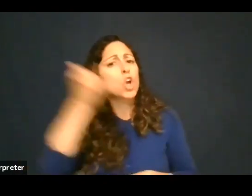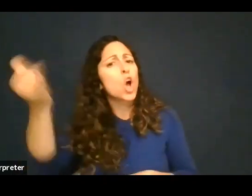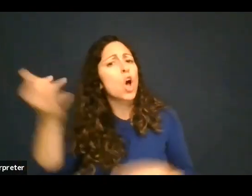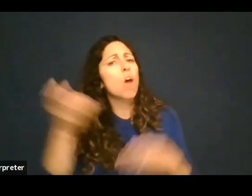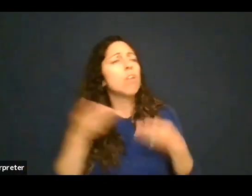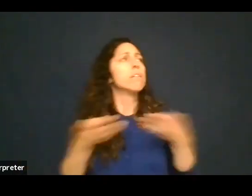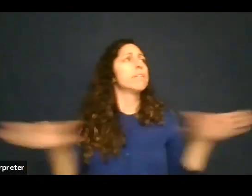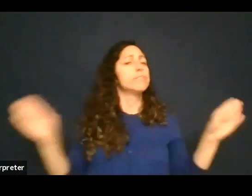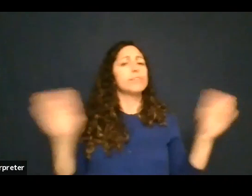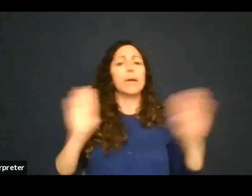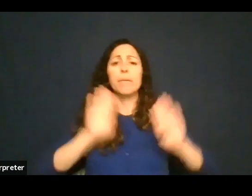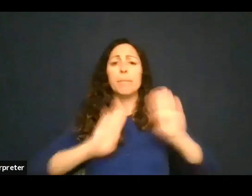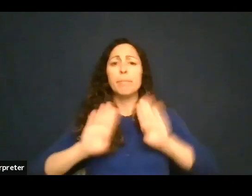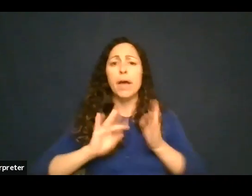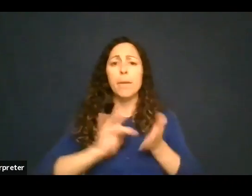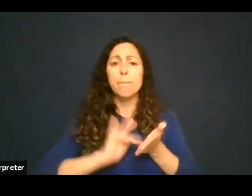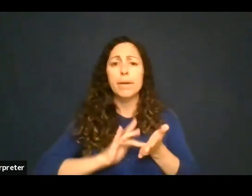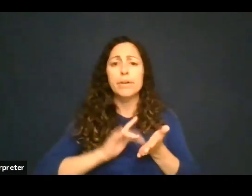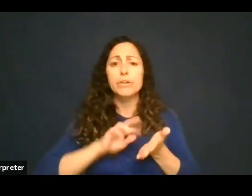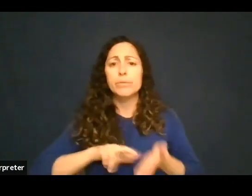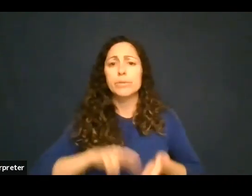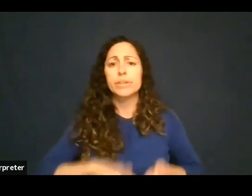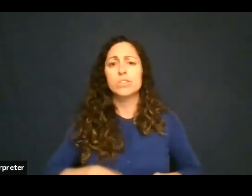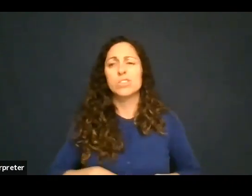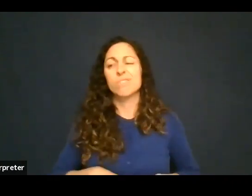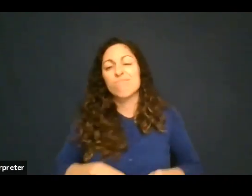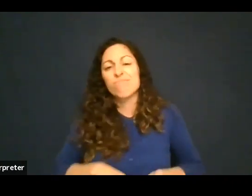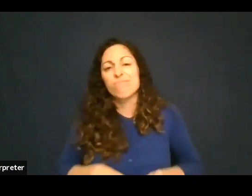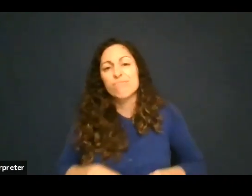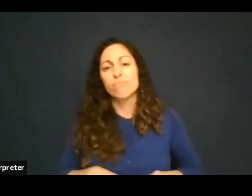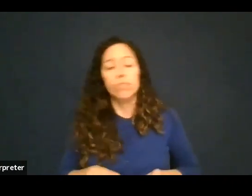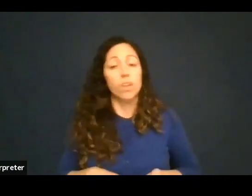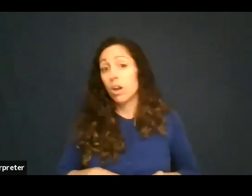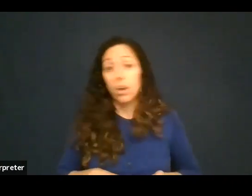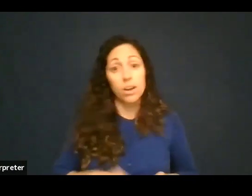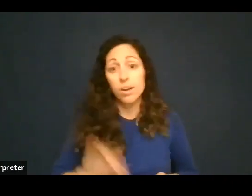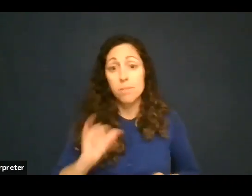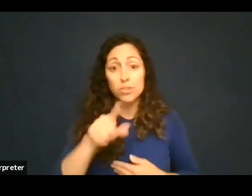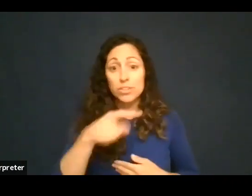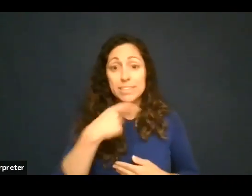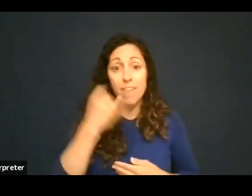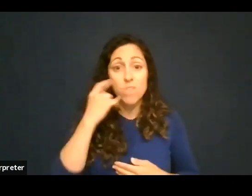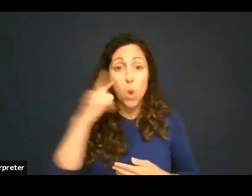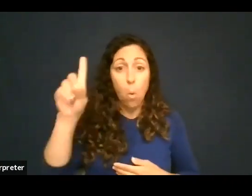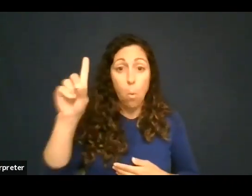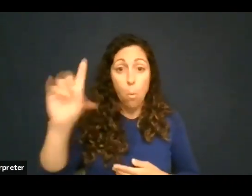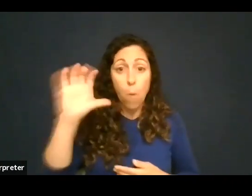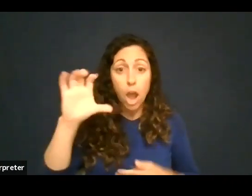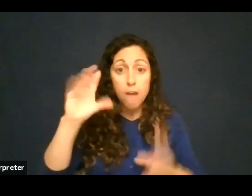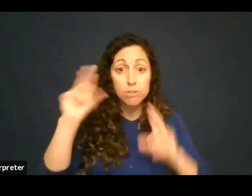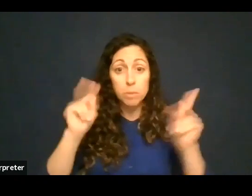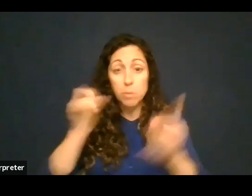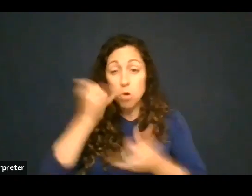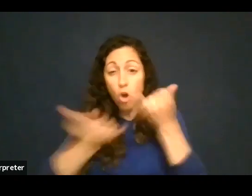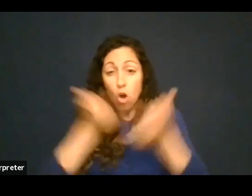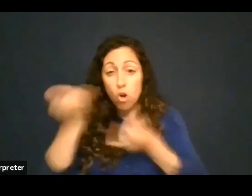have as big of an effect. But as Dr. Lentz said, if 100 people are calling and the aide goes to the representative and saying,